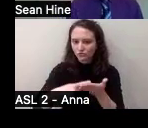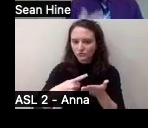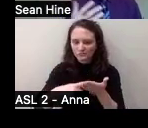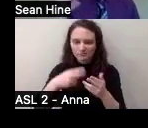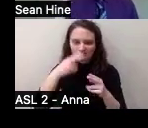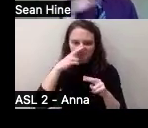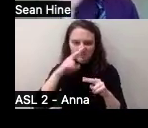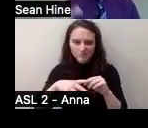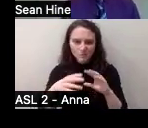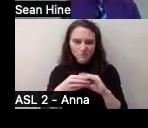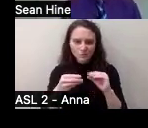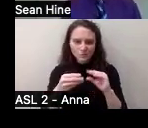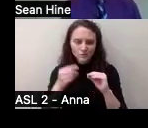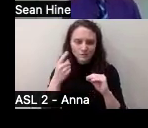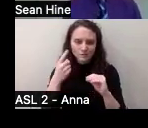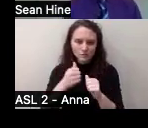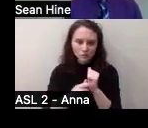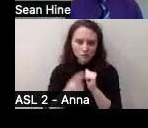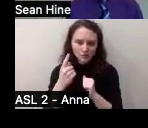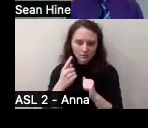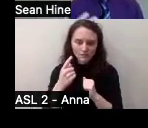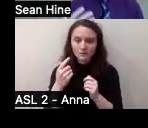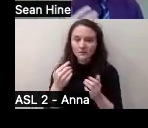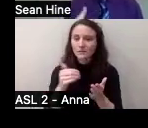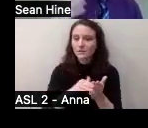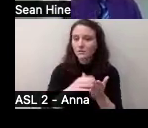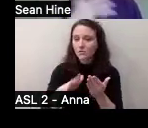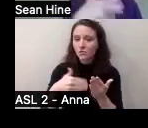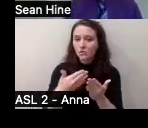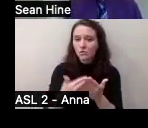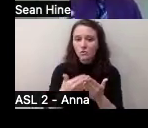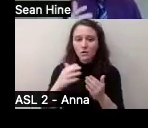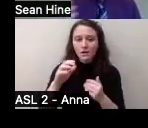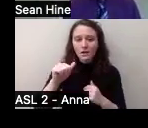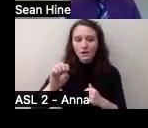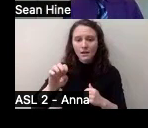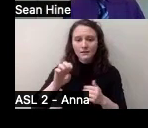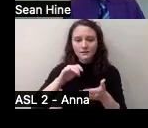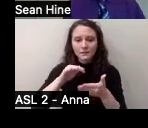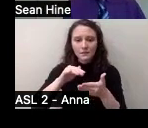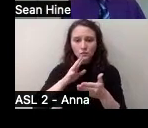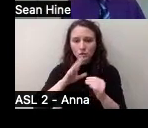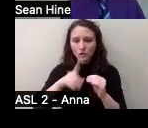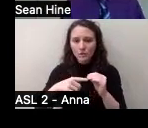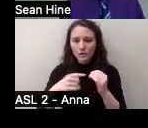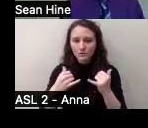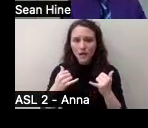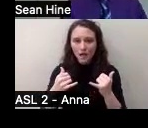again, all of these case studies that we talk about today did happen in some way. I joked the other day with Crystal, I was like,